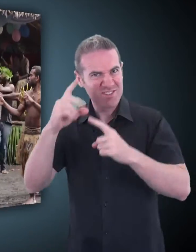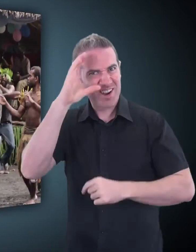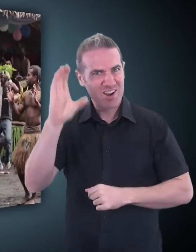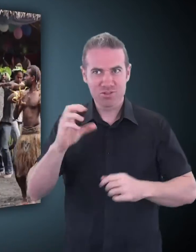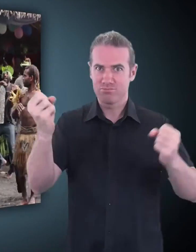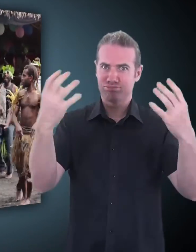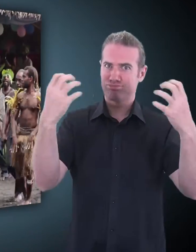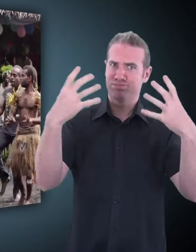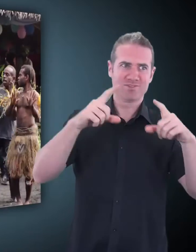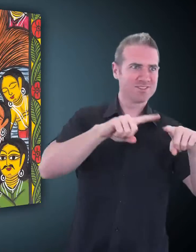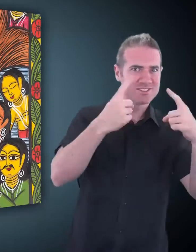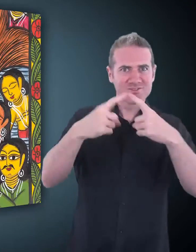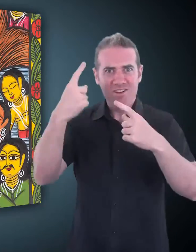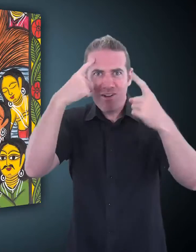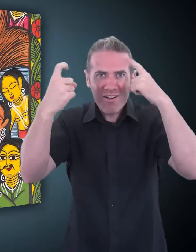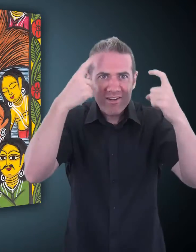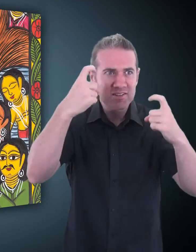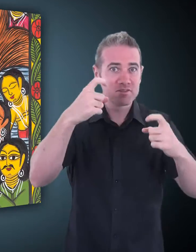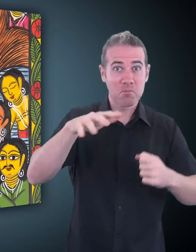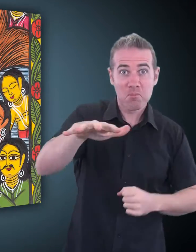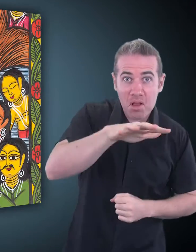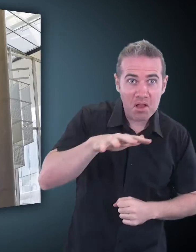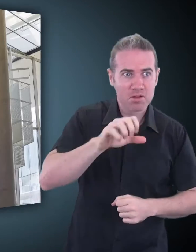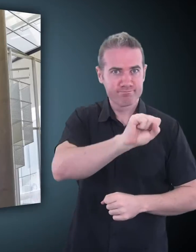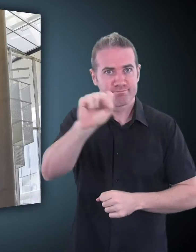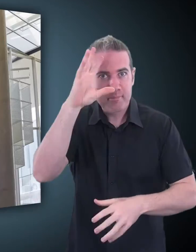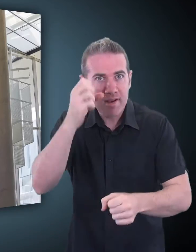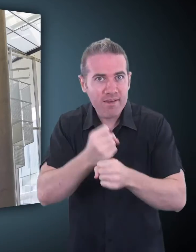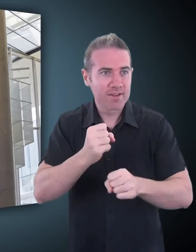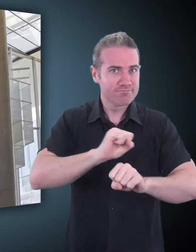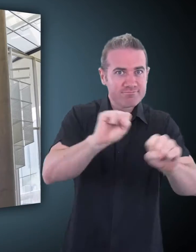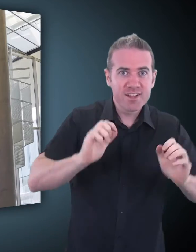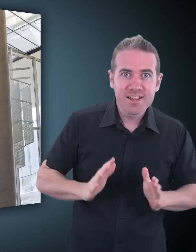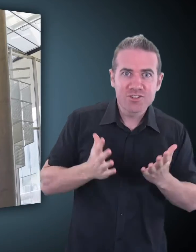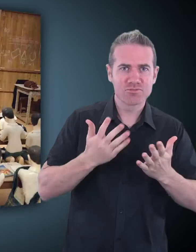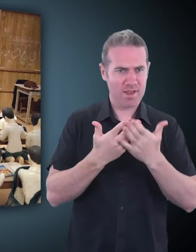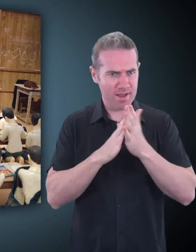about other people, places, beliefs, interests and the way people are making art today.